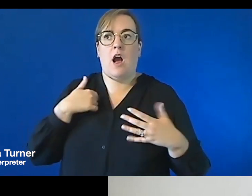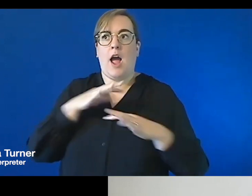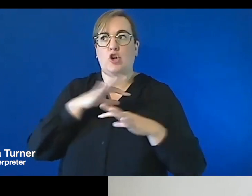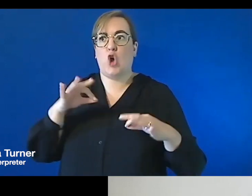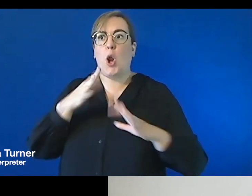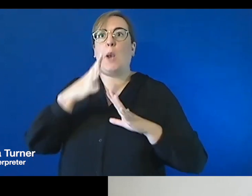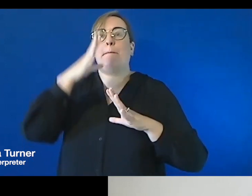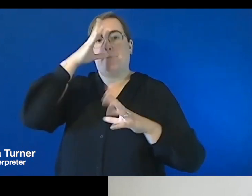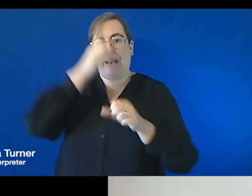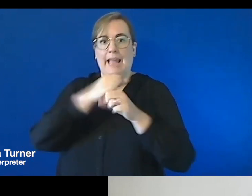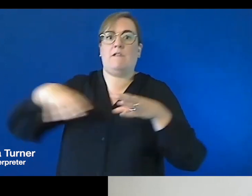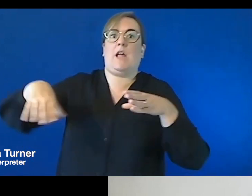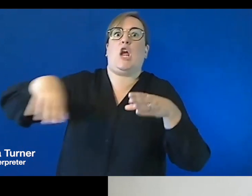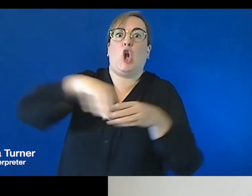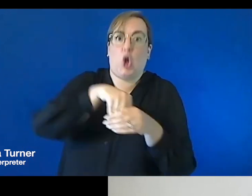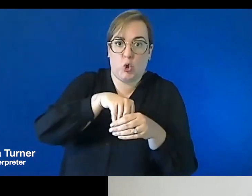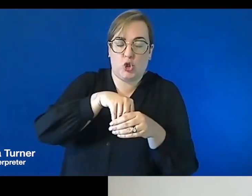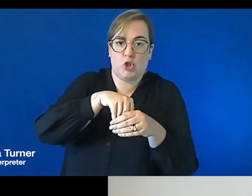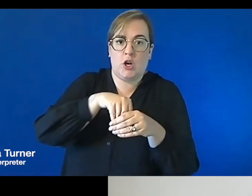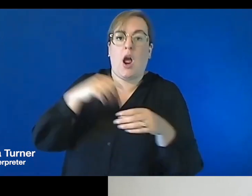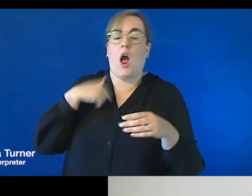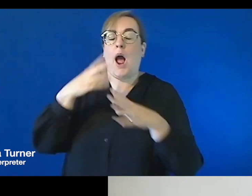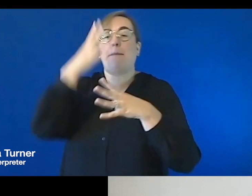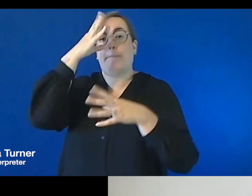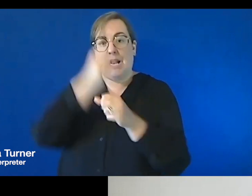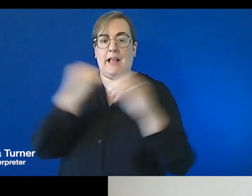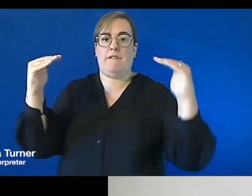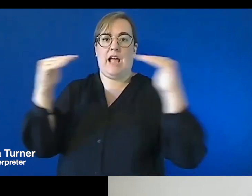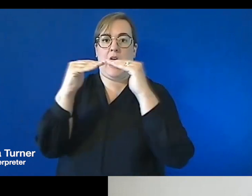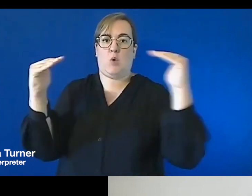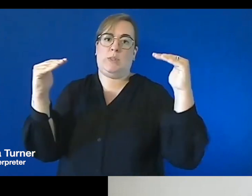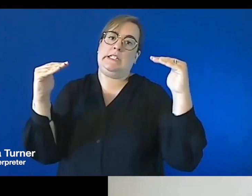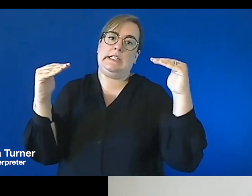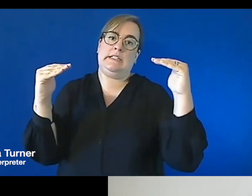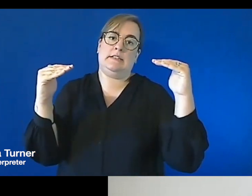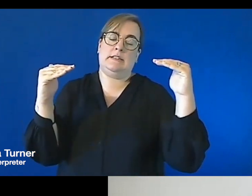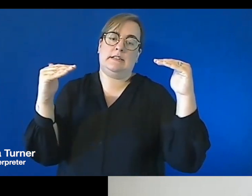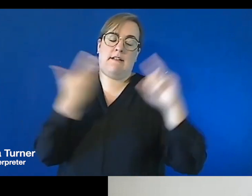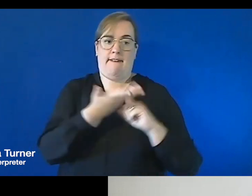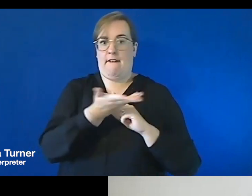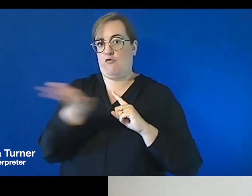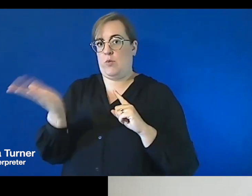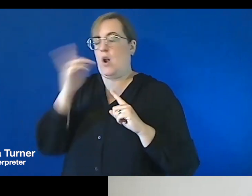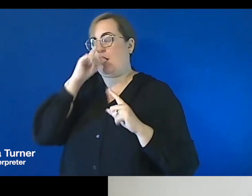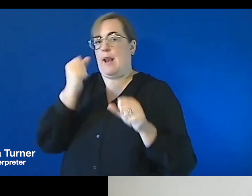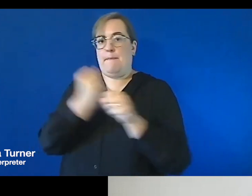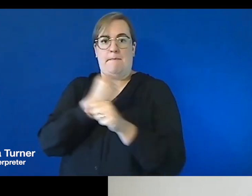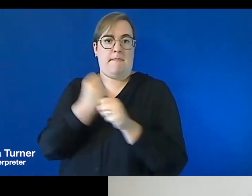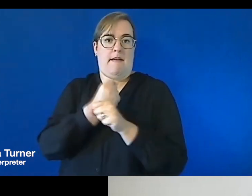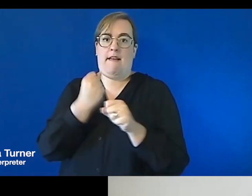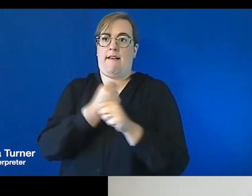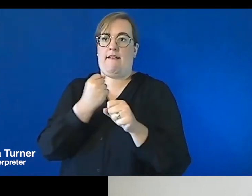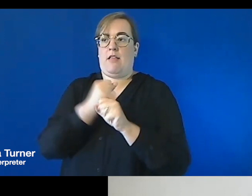in actual equality and equity, when everyone is able to create their own ecosystem, on their own,